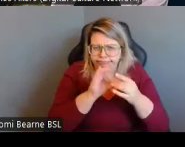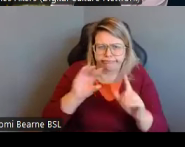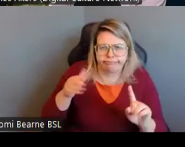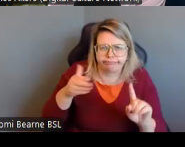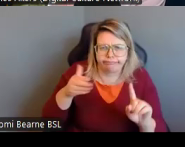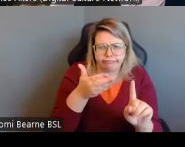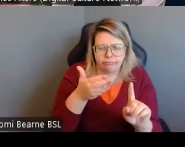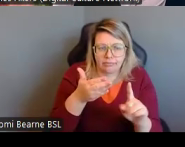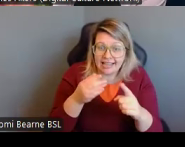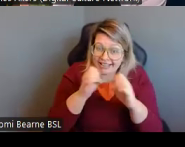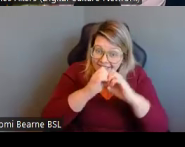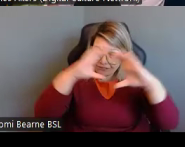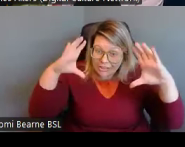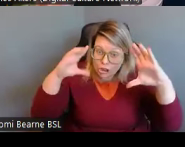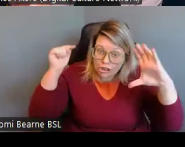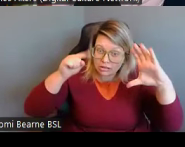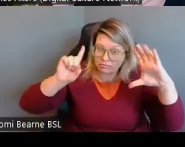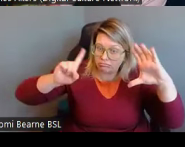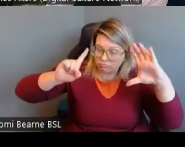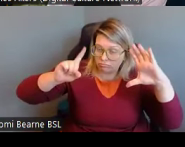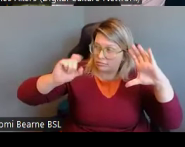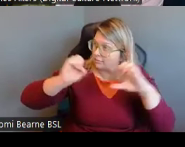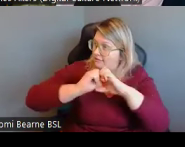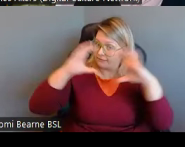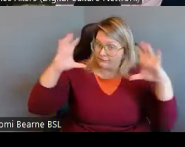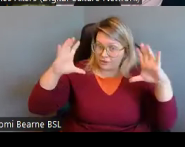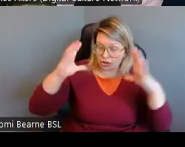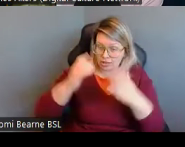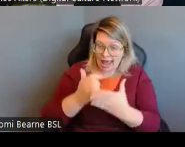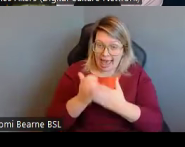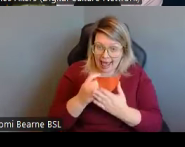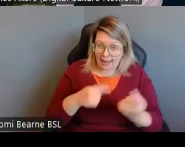Is the data that you're collecting supporting everybody in that journey as well?